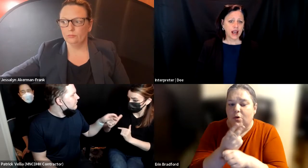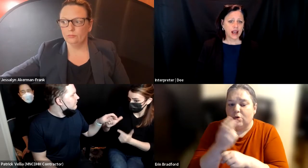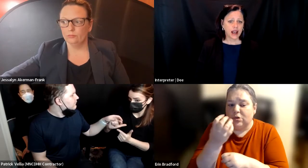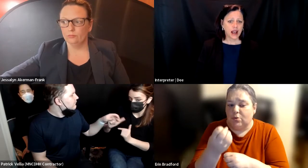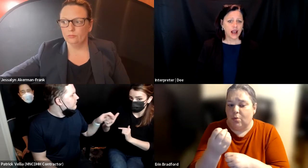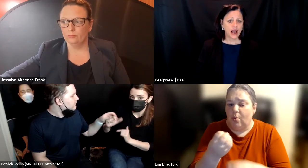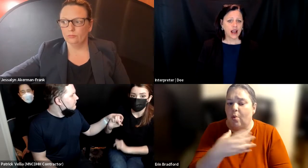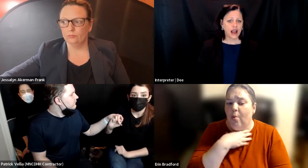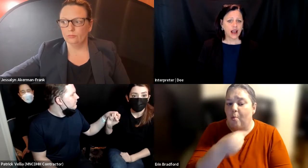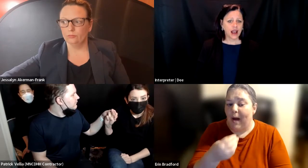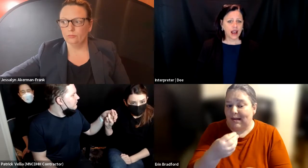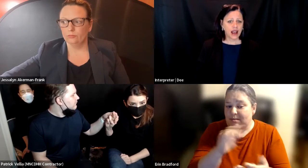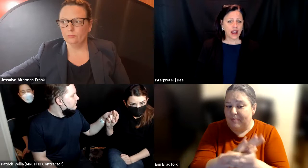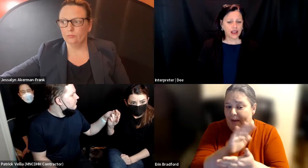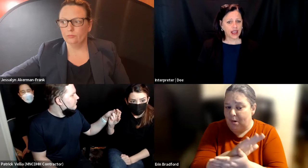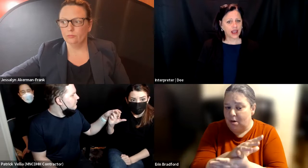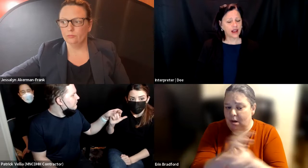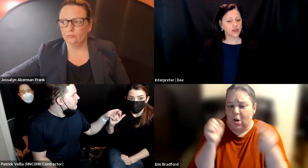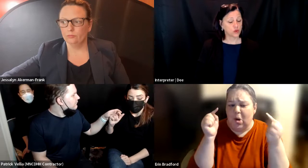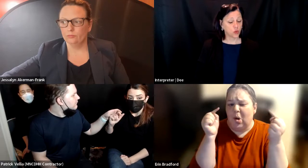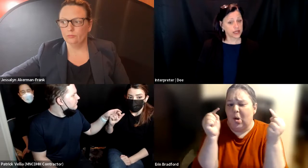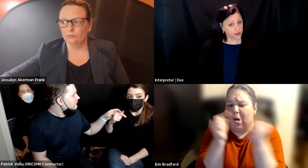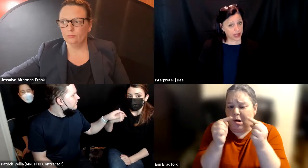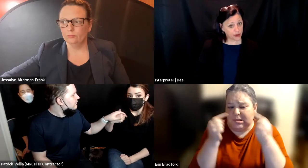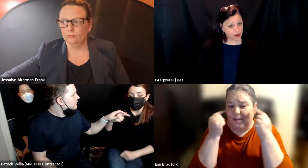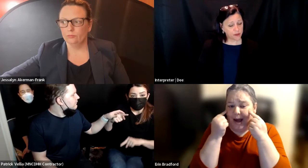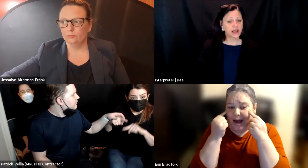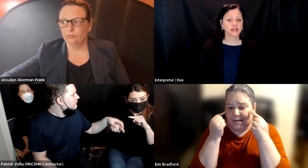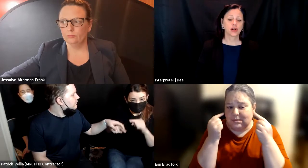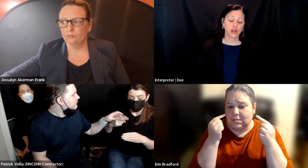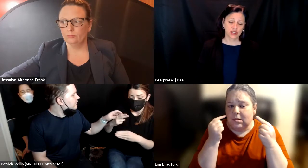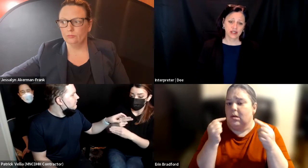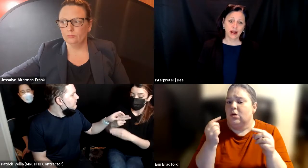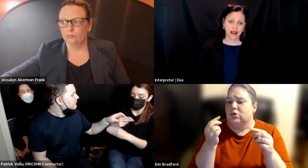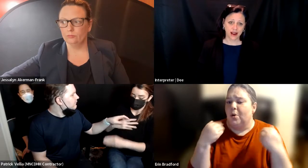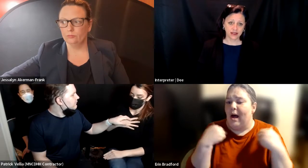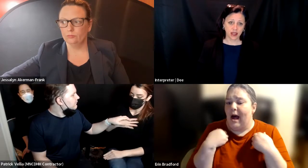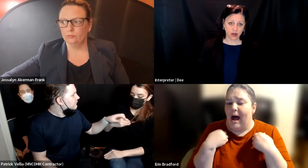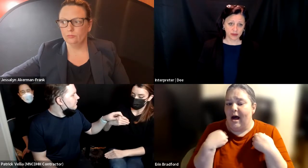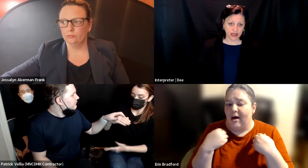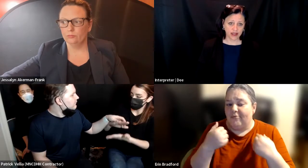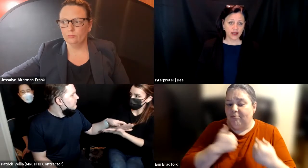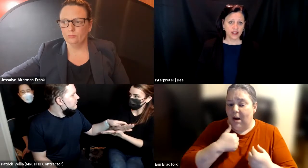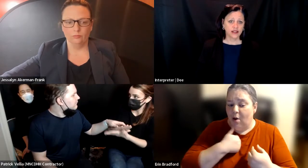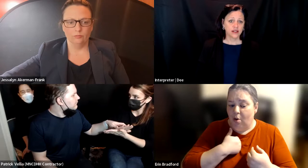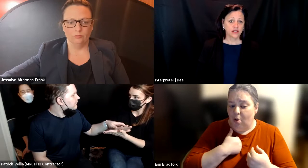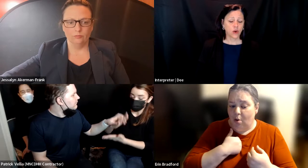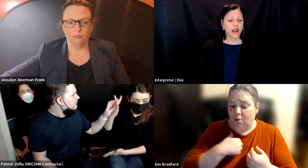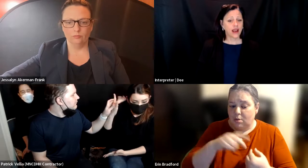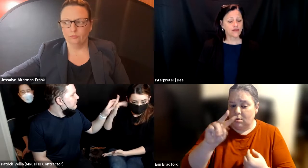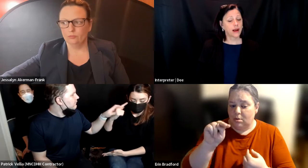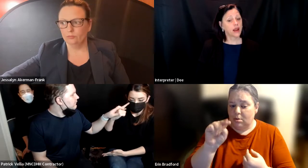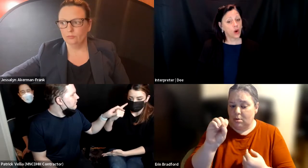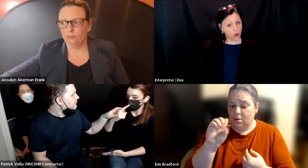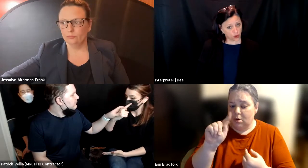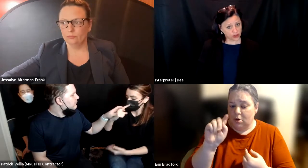With the public, at my job, I might use a paper and pen.